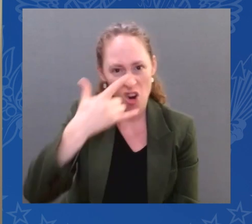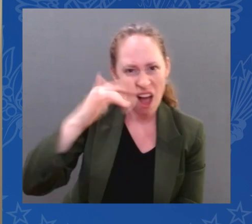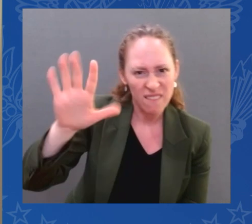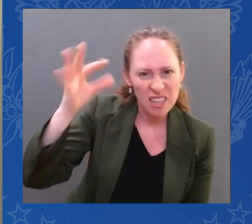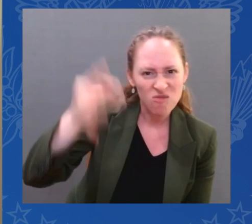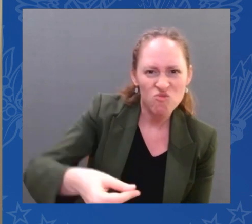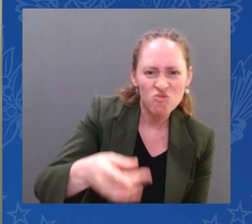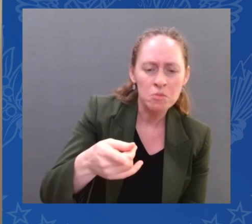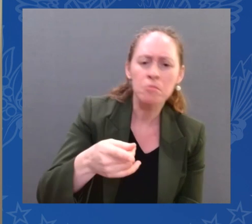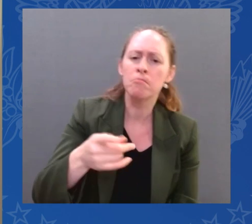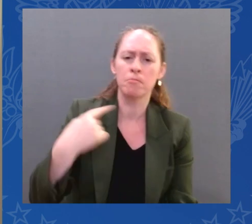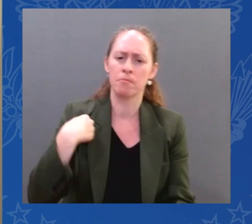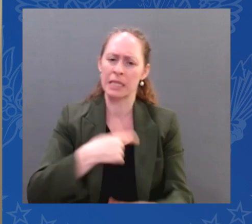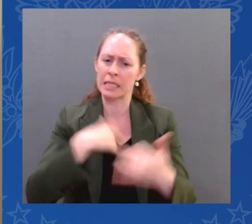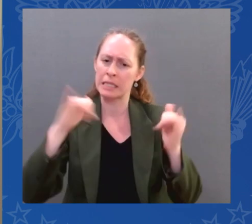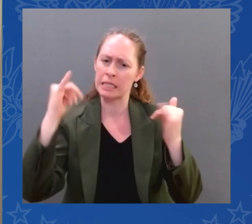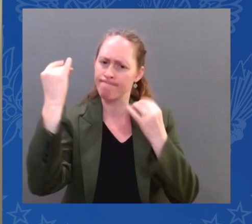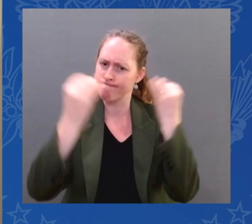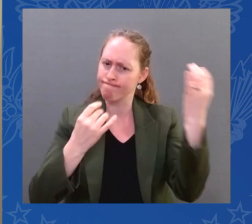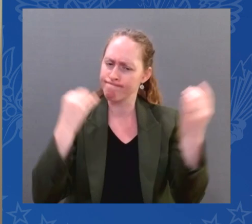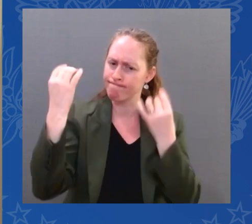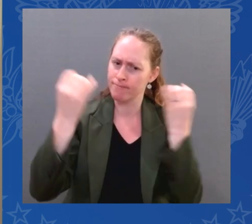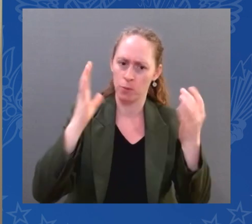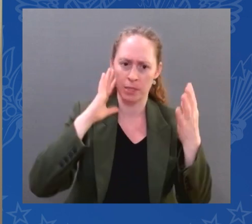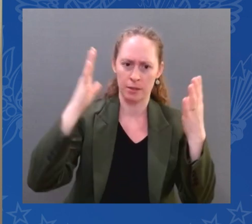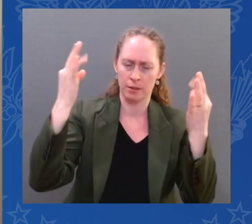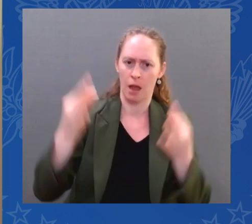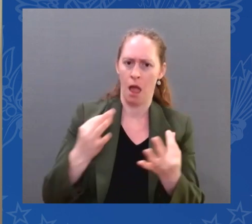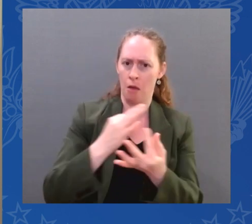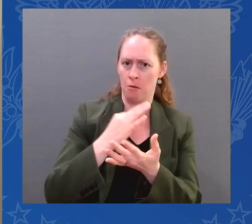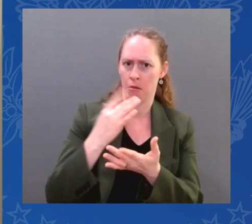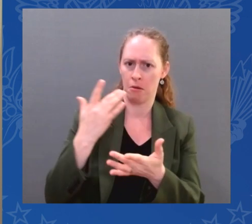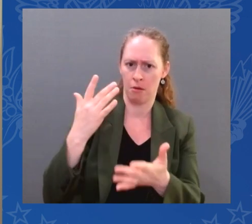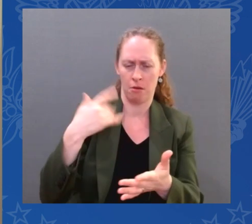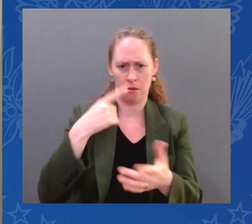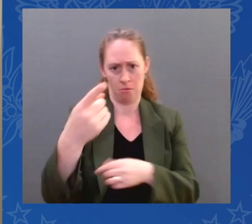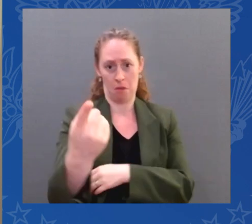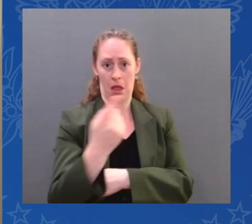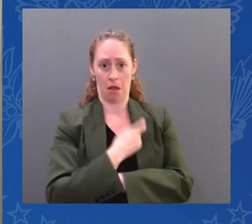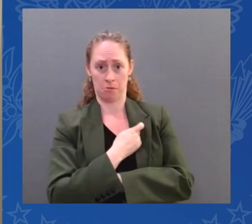But you asked me an explicit question about whether or not -- how would I feel; is it going to,